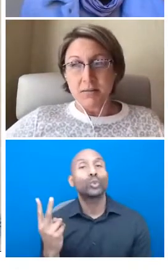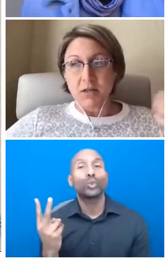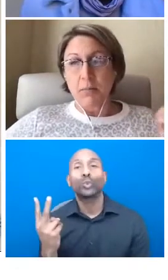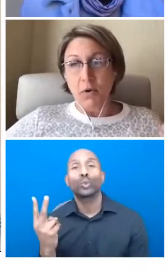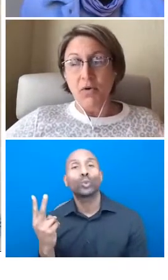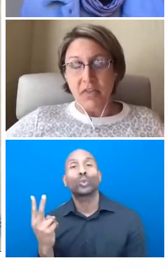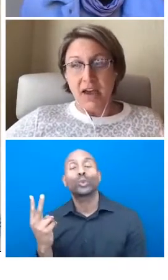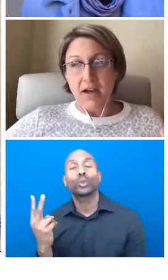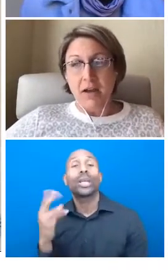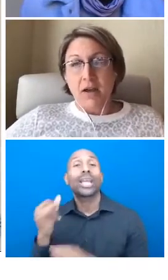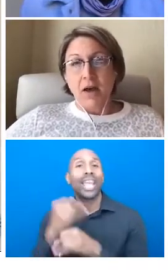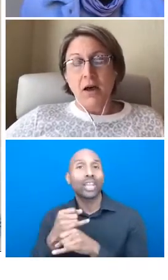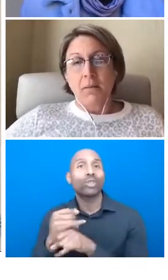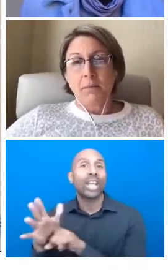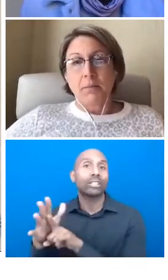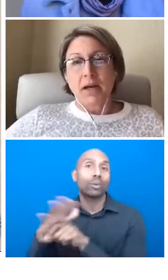them to pull that.